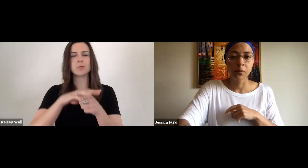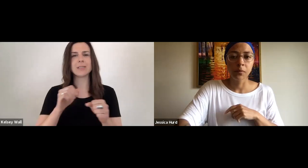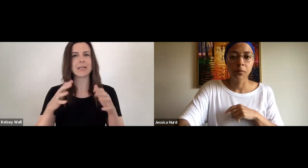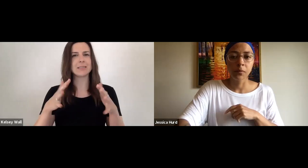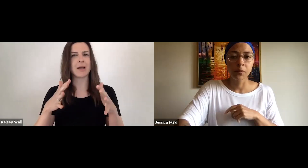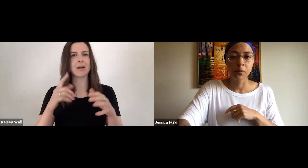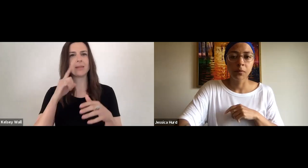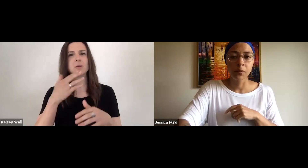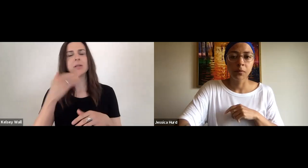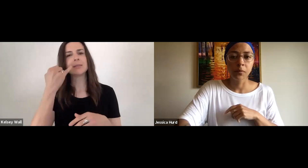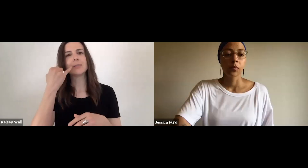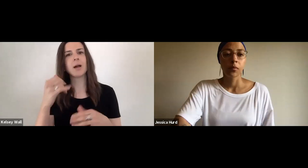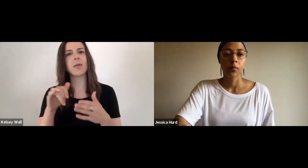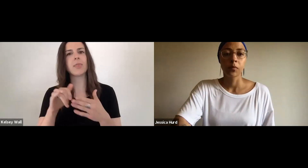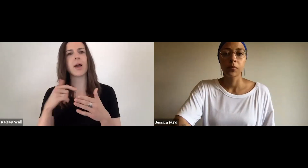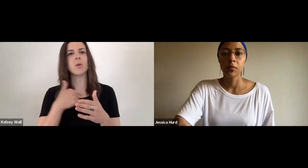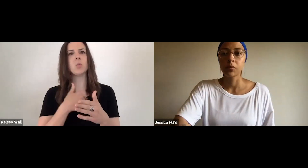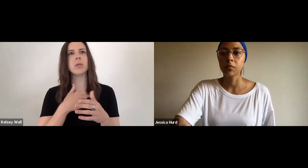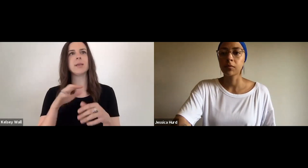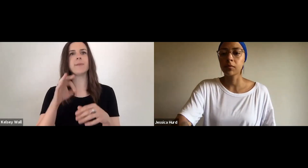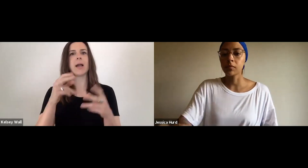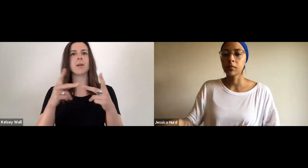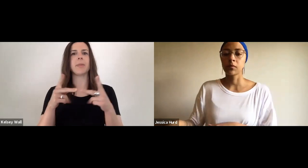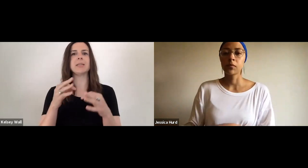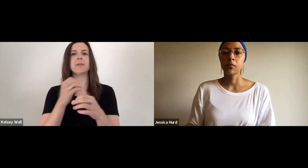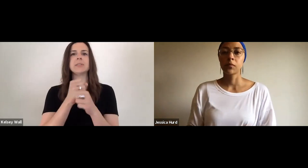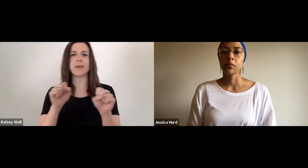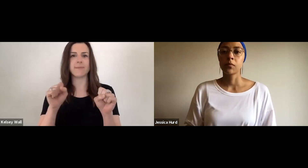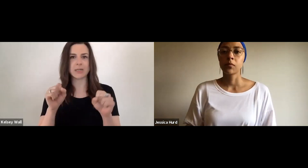before we start discussing about stress and anxiety and what that means,